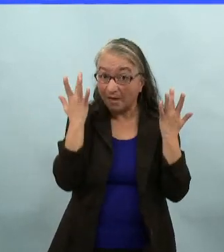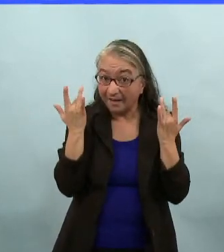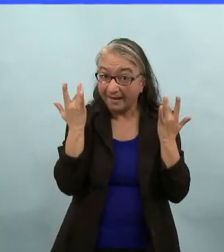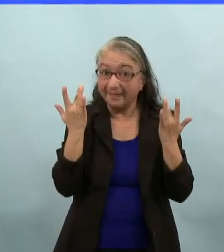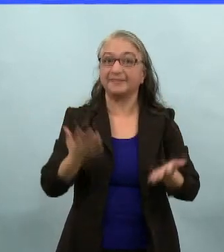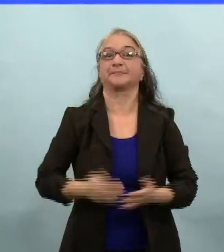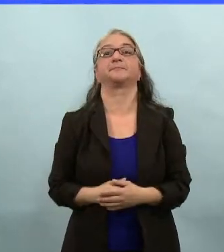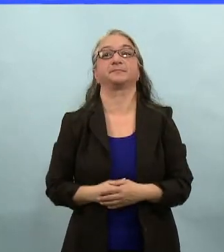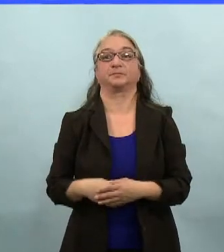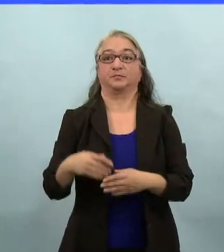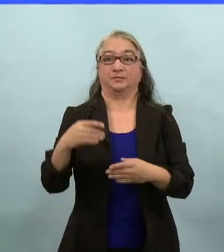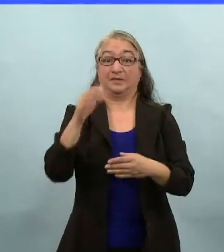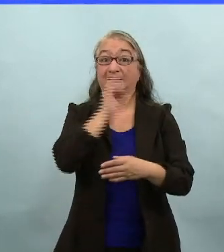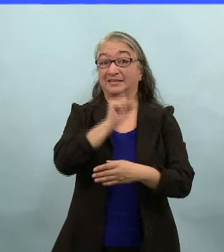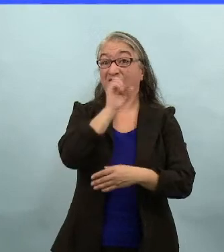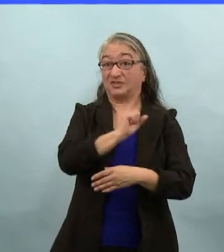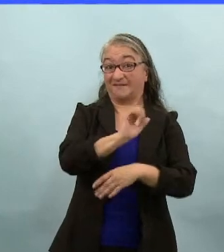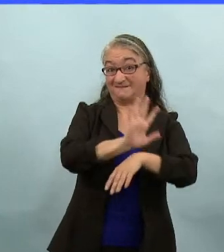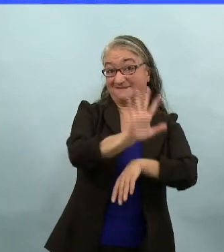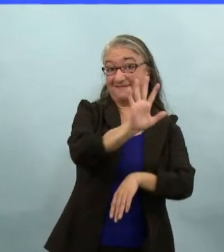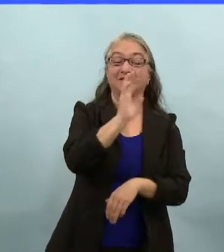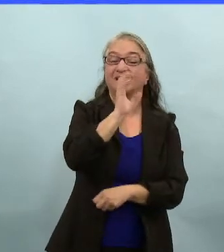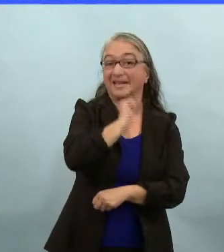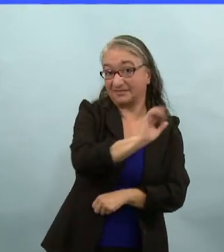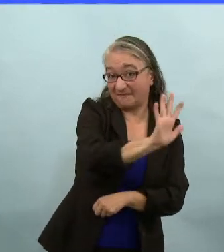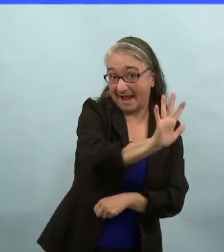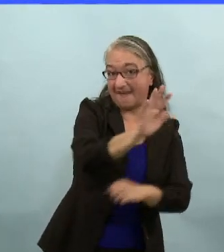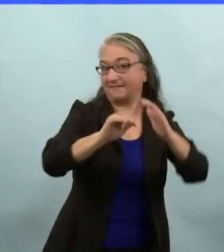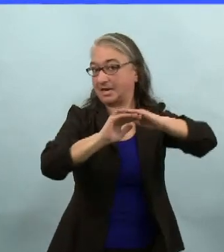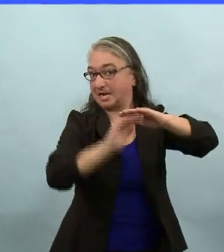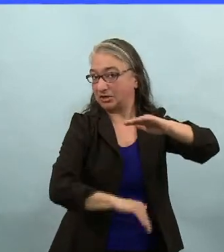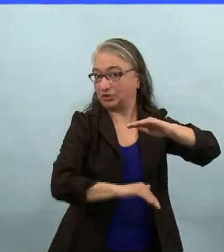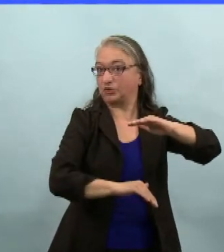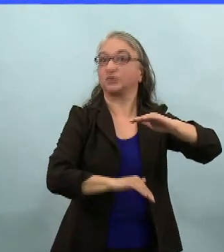their children under five are not yet eligible for a vaccine and i know from many parents